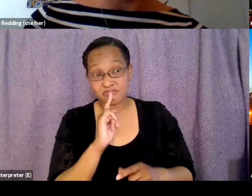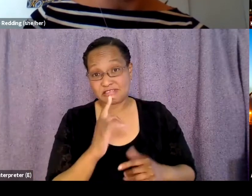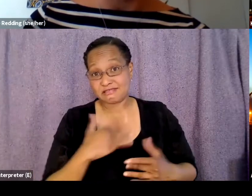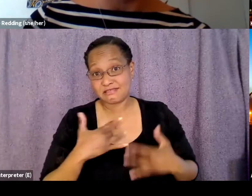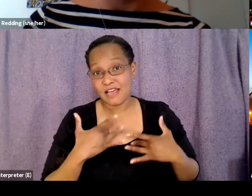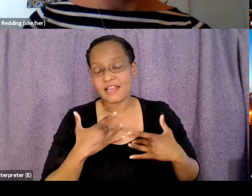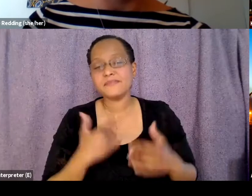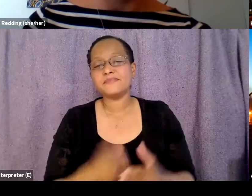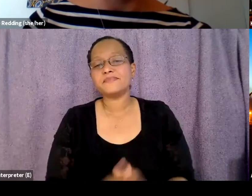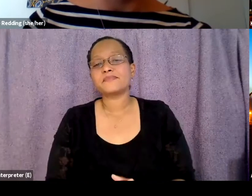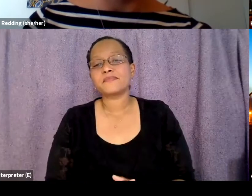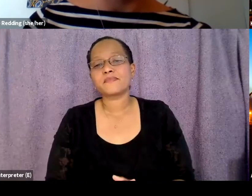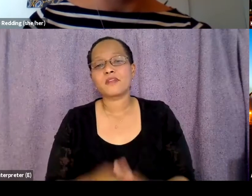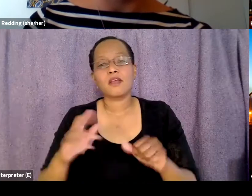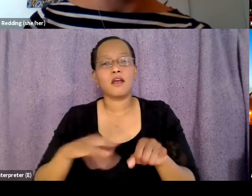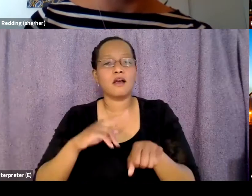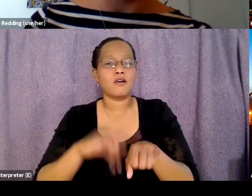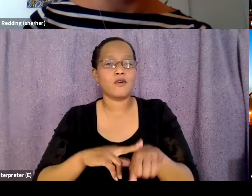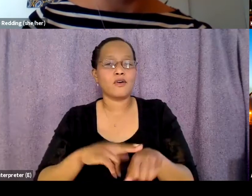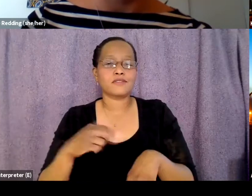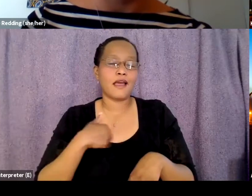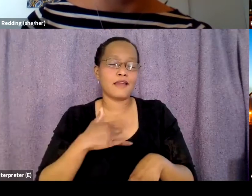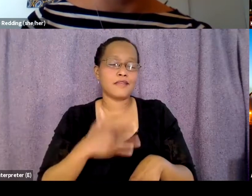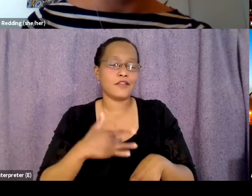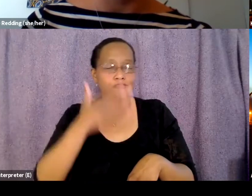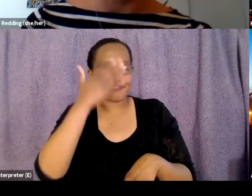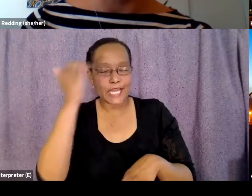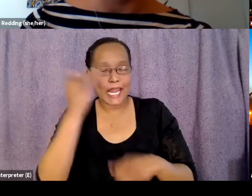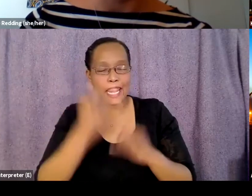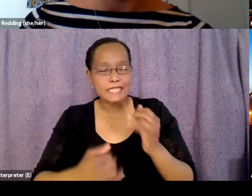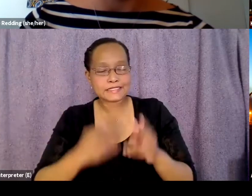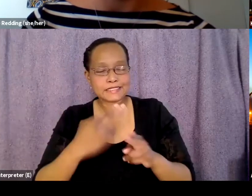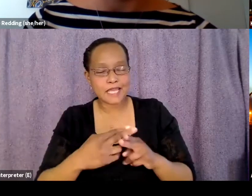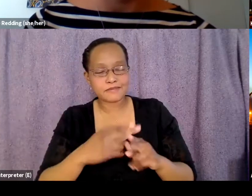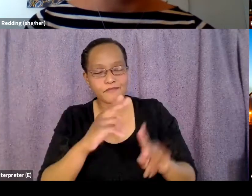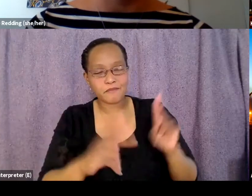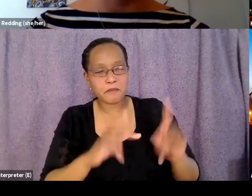Keah Brown: I never remember last names, but there are a lot of black queer people in TV